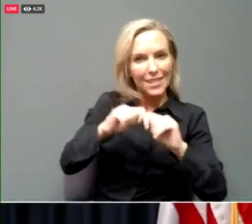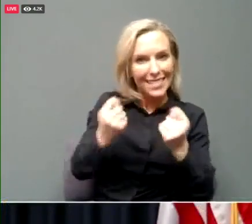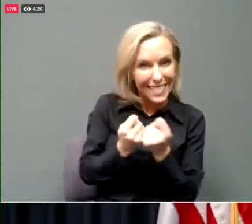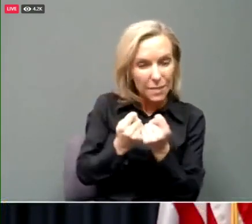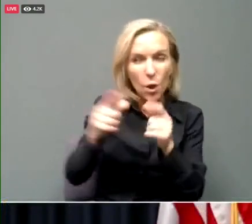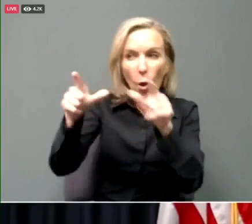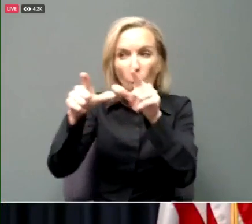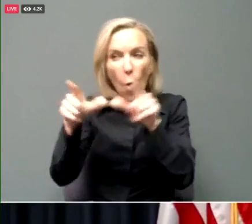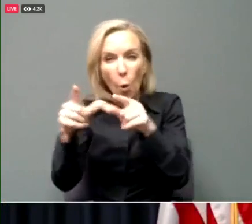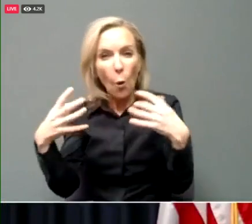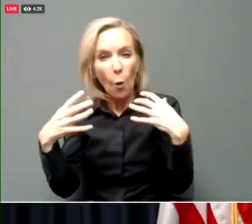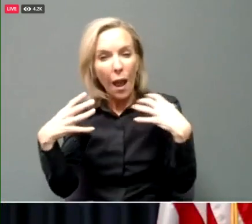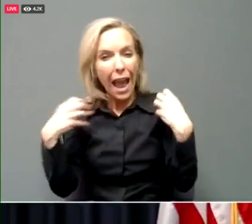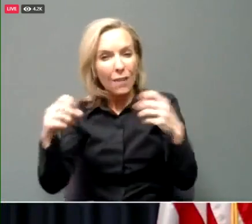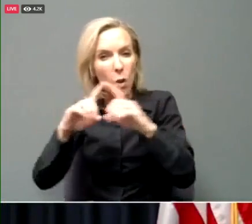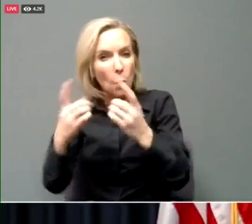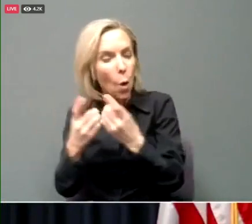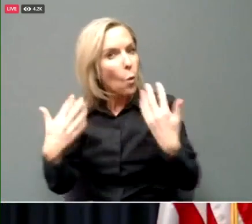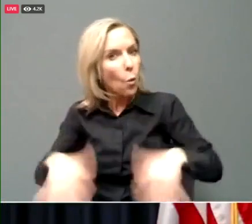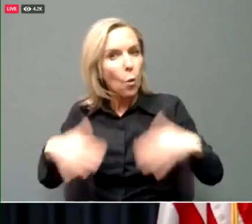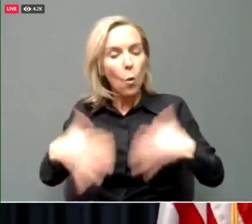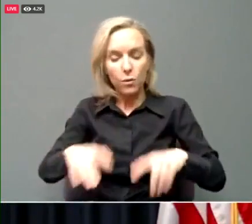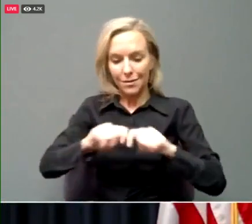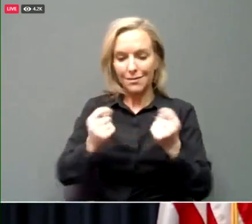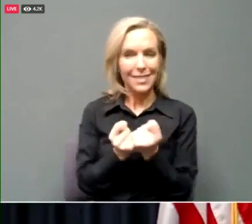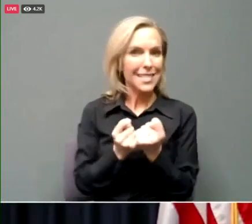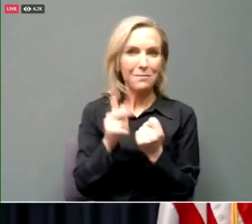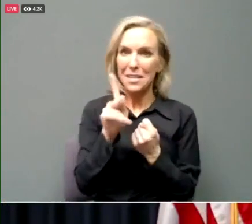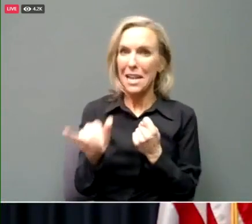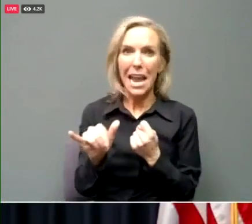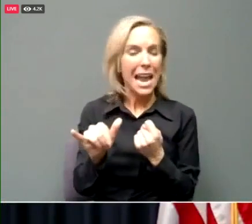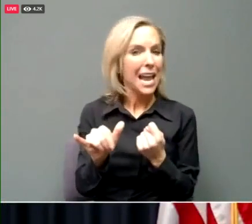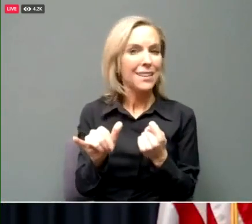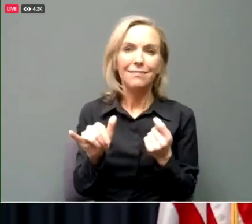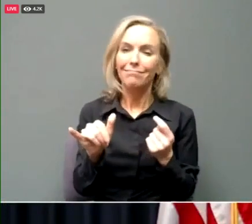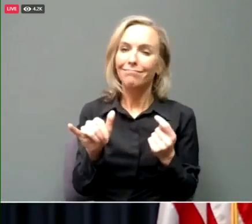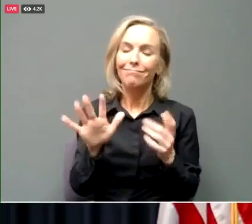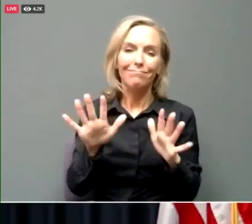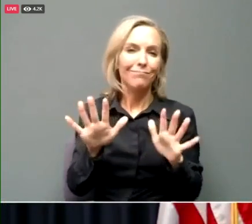worked with Team Kentucky has really done a good job, folks. I mean, that